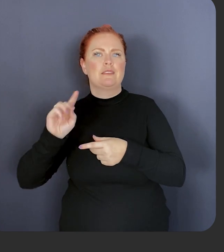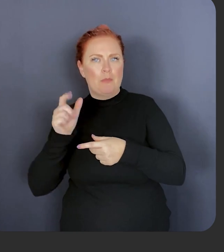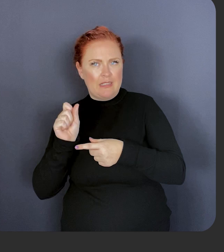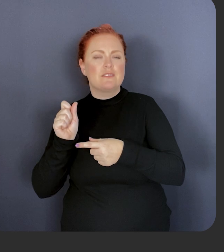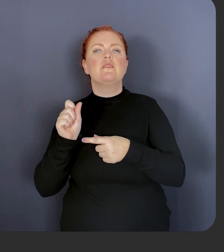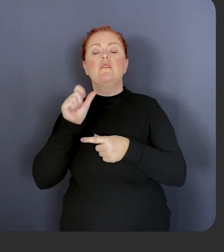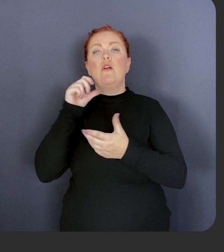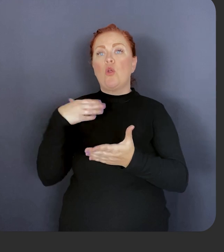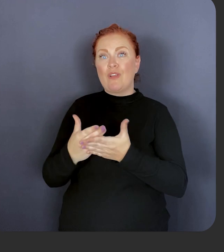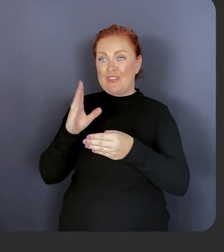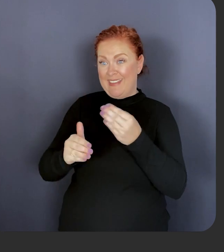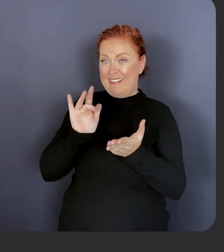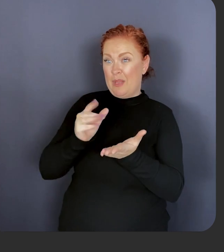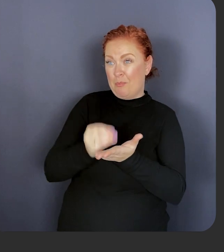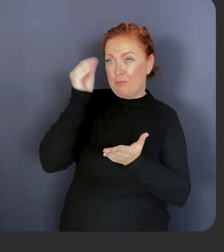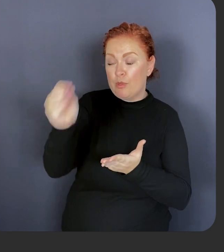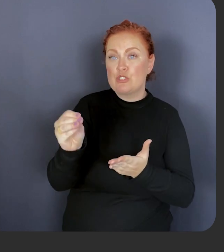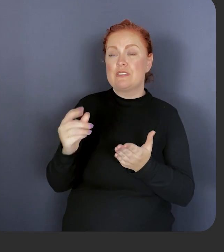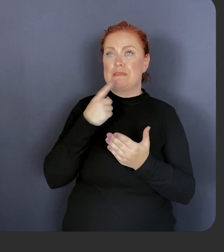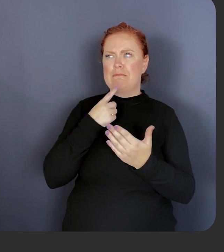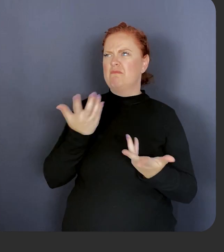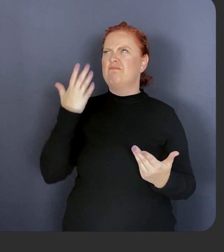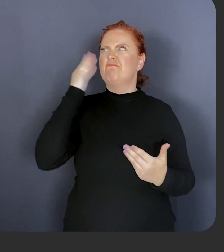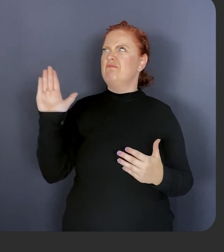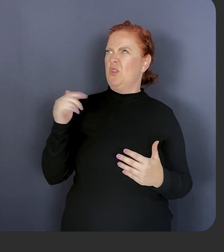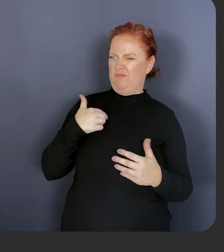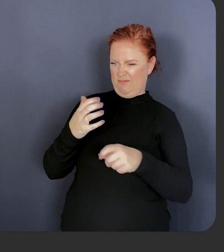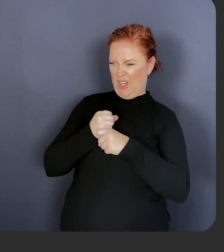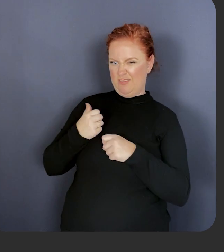That way, you don't get to the end and click purchase and say, well, I don't know. I got 13.